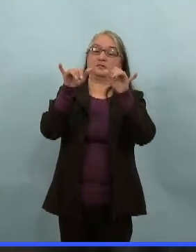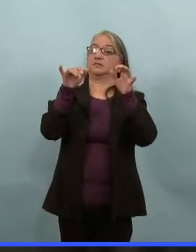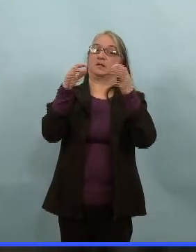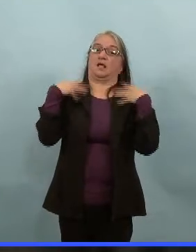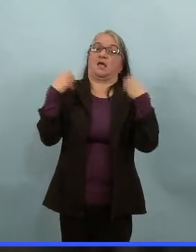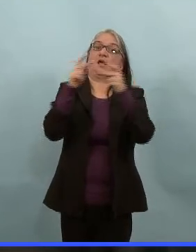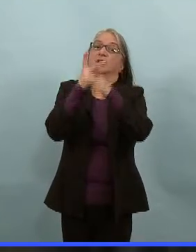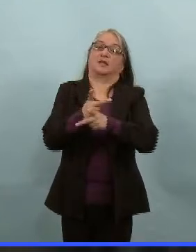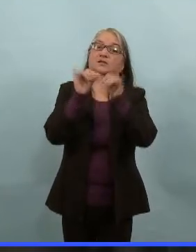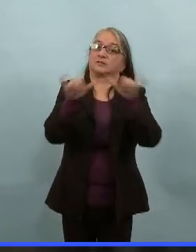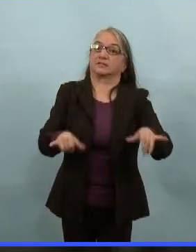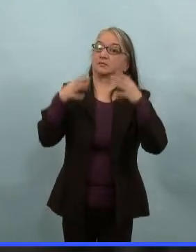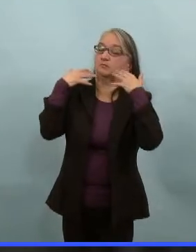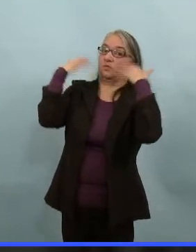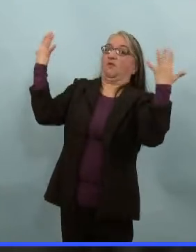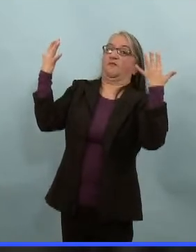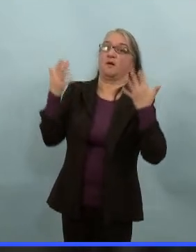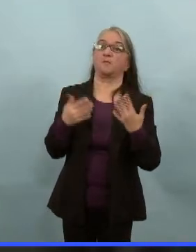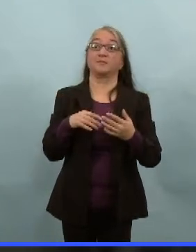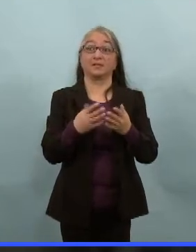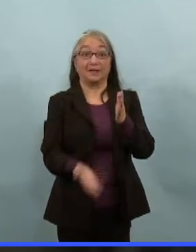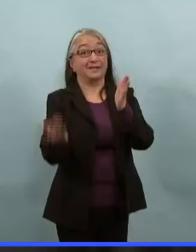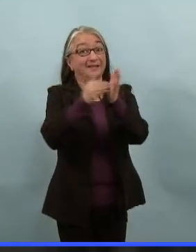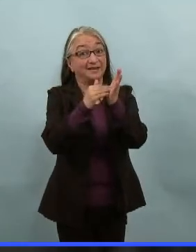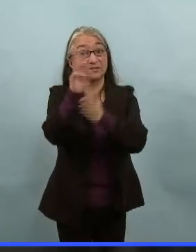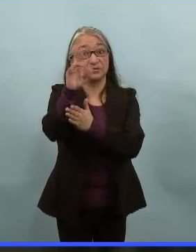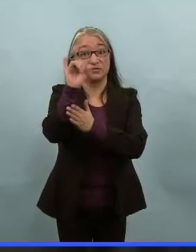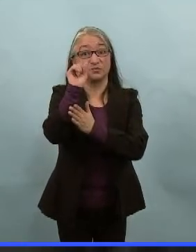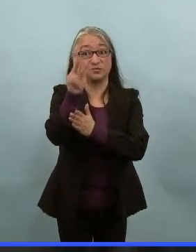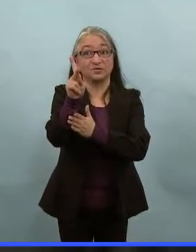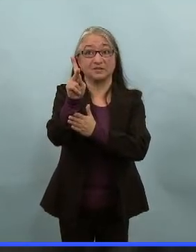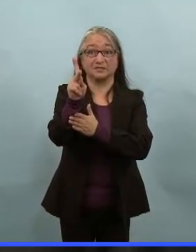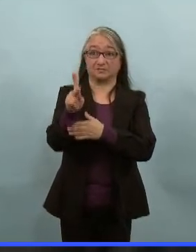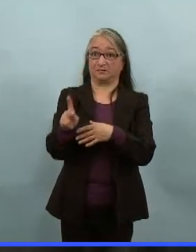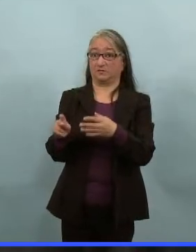that risk is there it's going to happen where omicron will become that dominant strain and